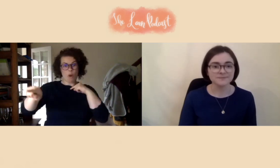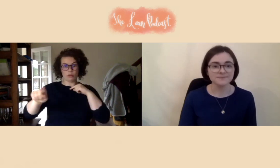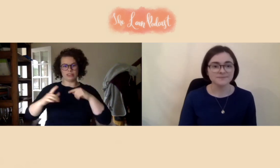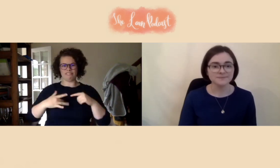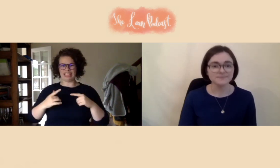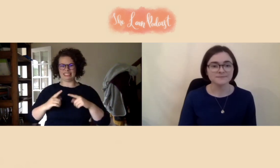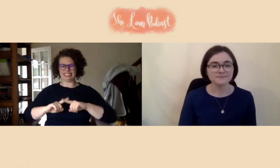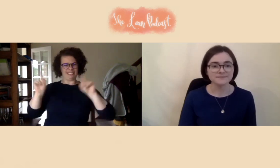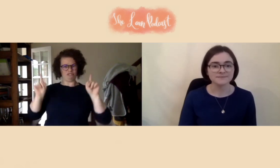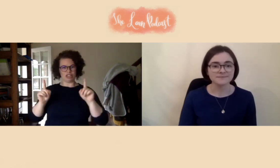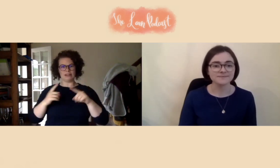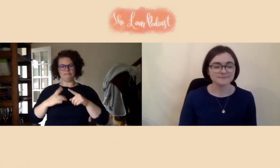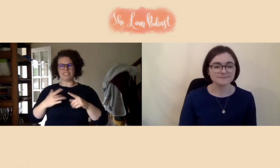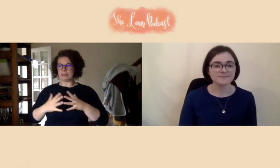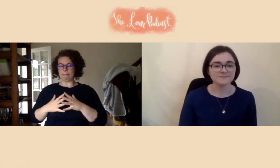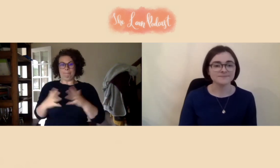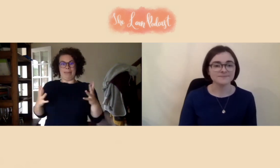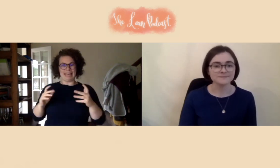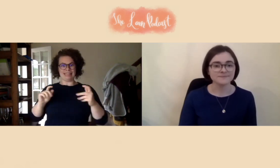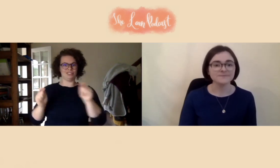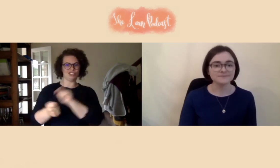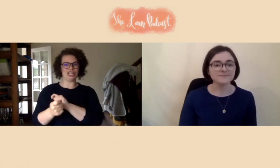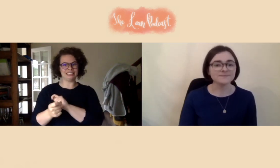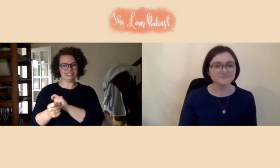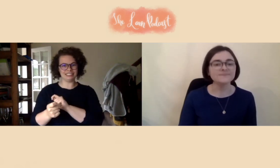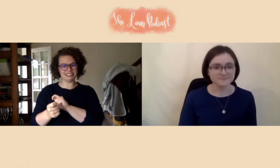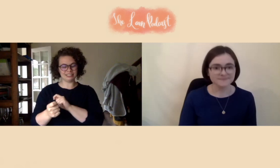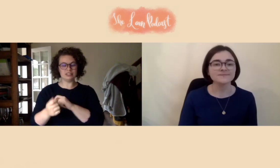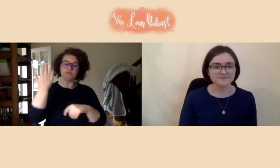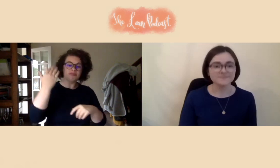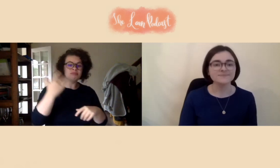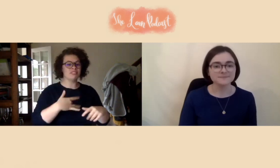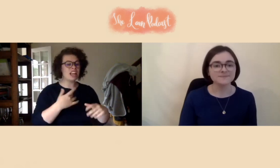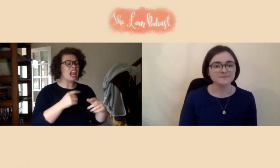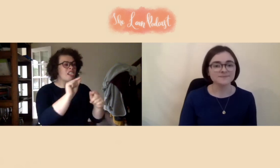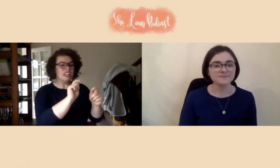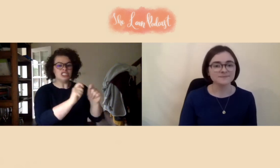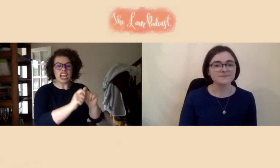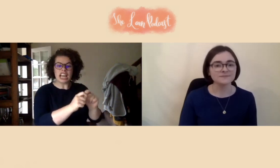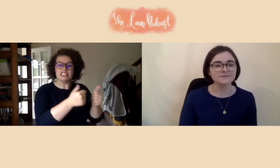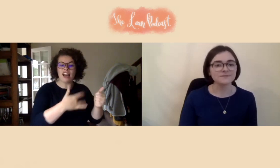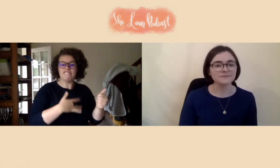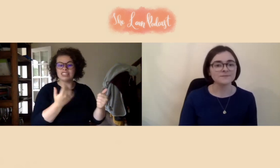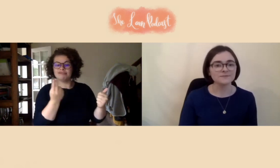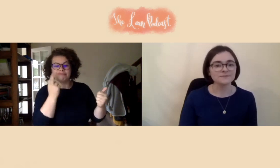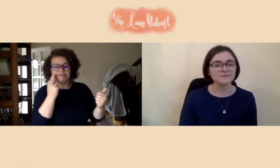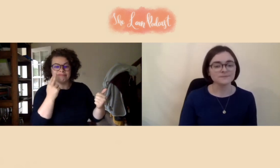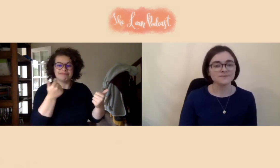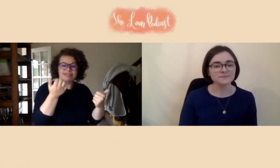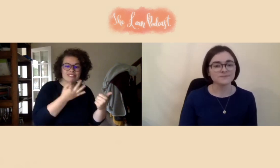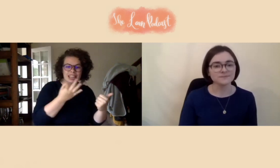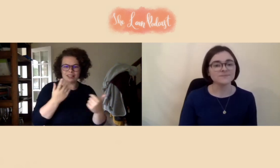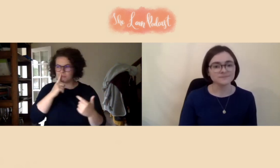I think they're just magnified by what's going on at the moment. Yeah.